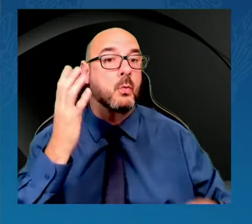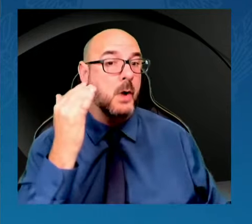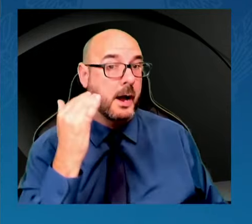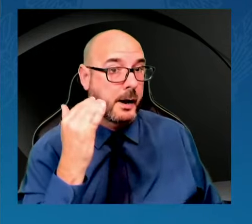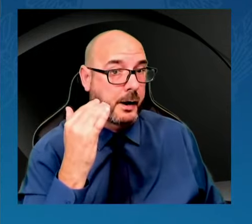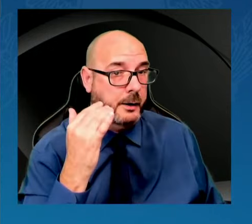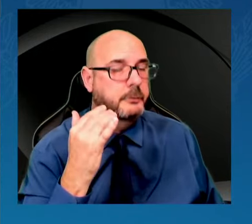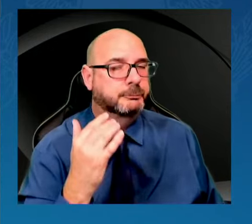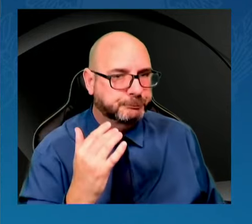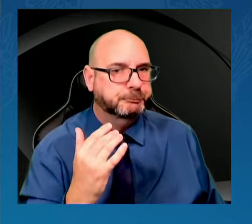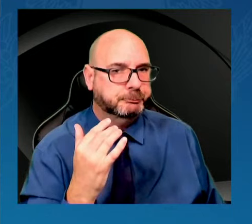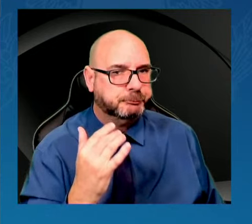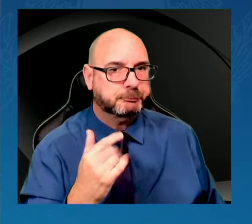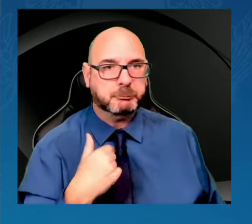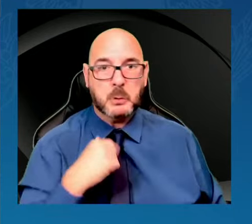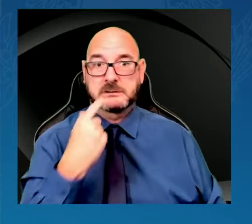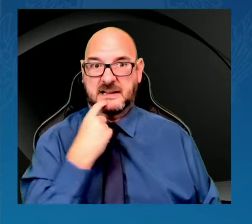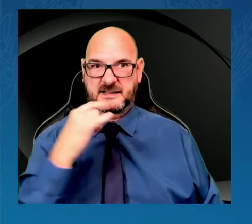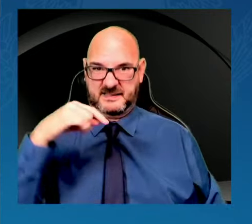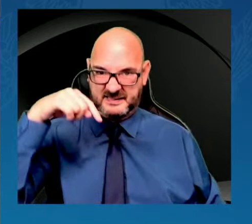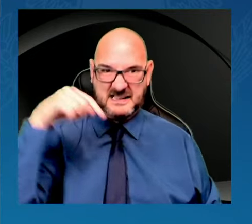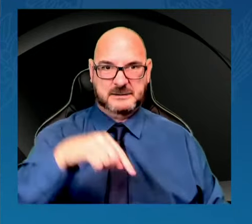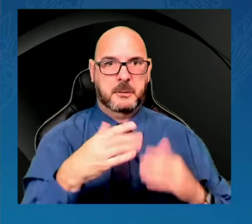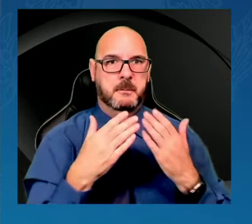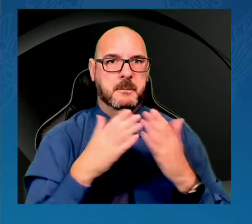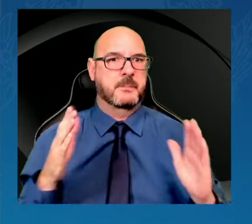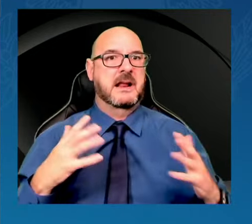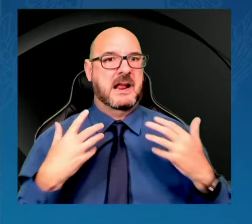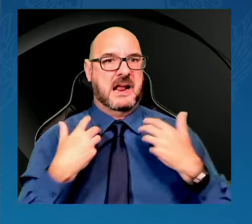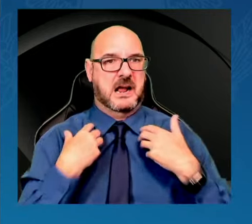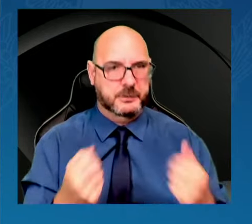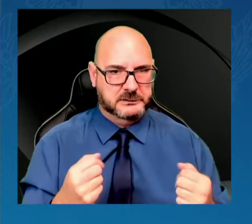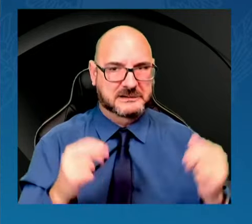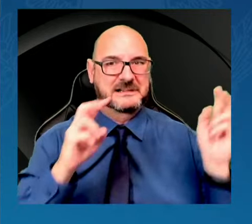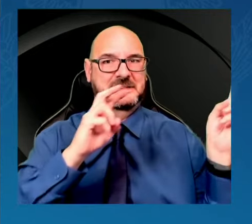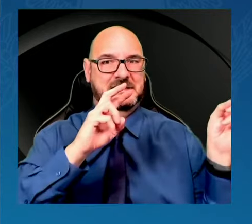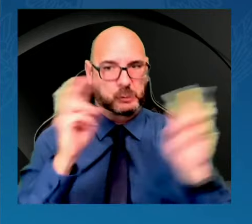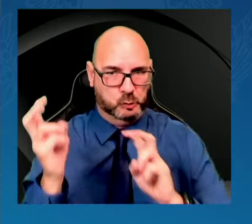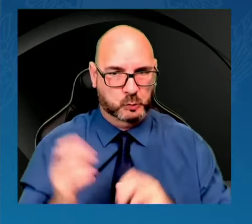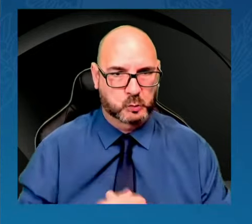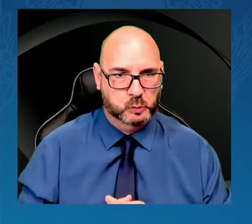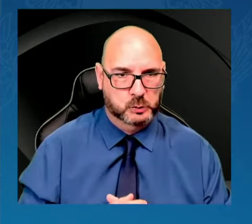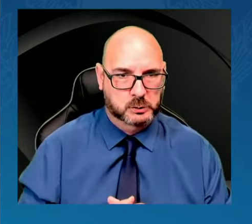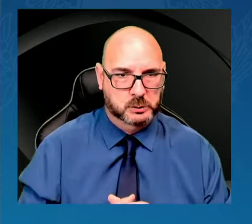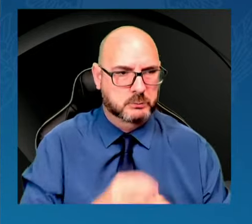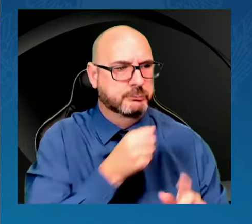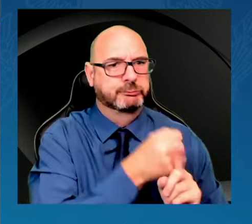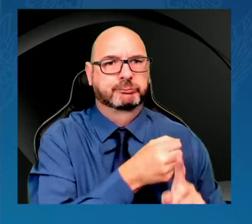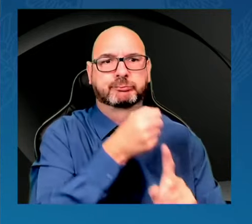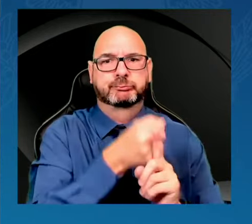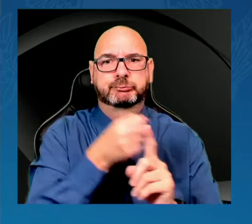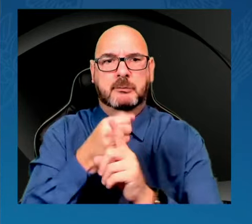this is a public health matter. It affects all of us. Again, look at the intersection around public education,